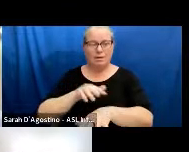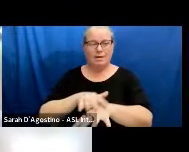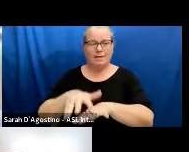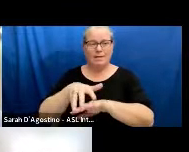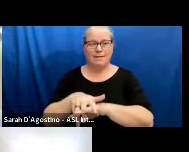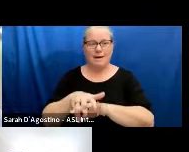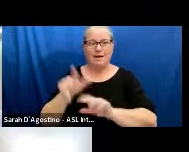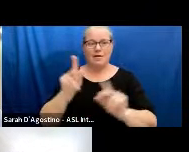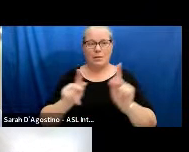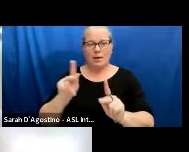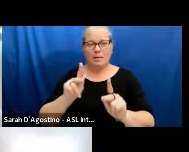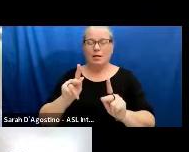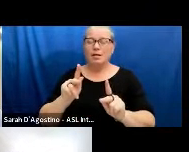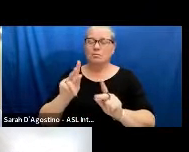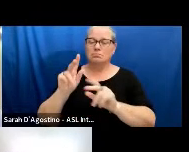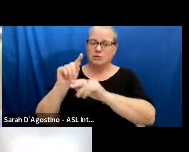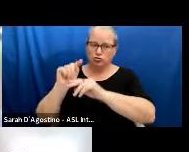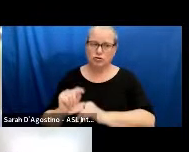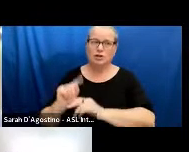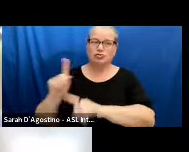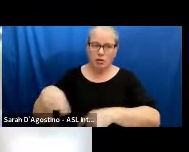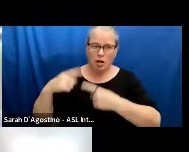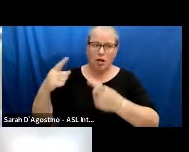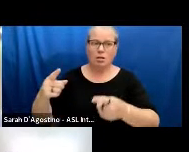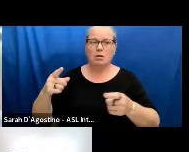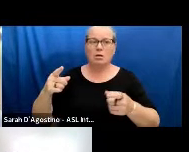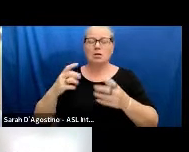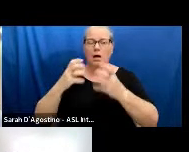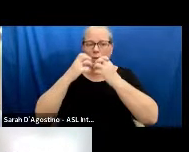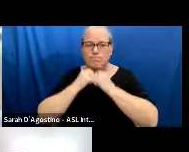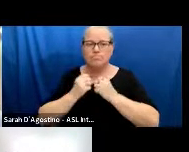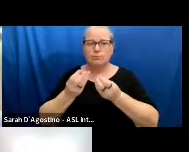the statement highlights the enduring relationship between native peoples and their traditional